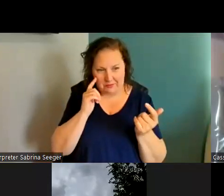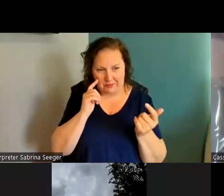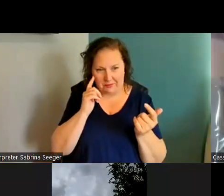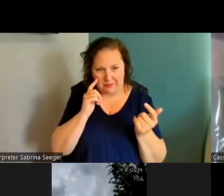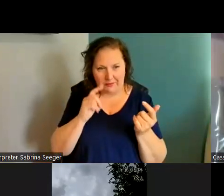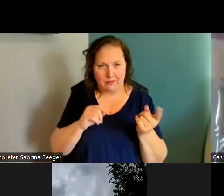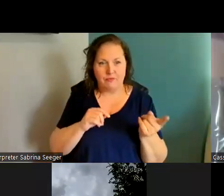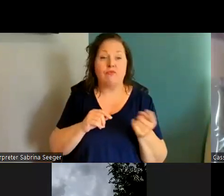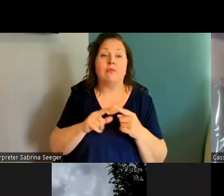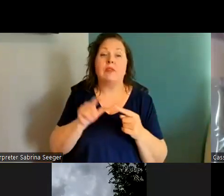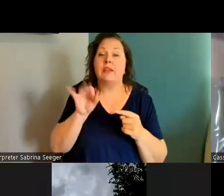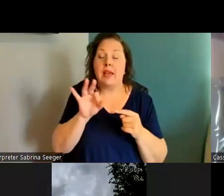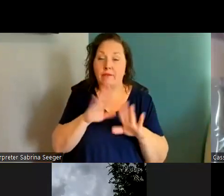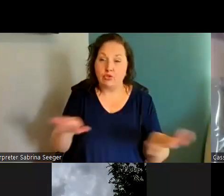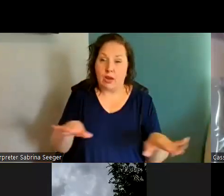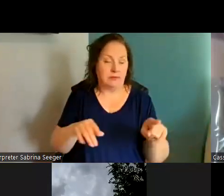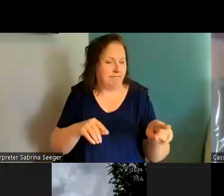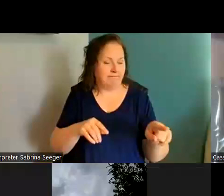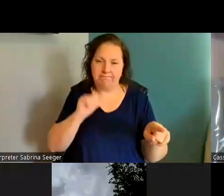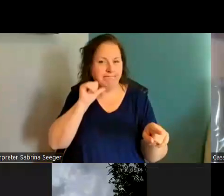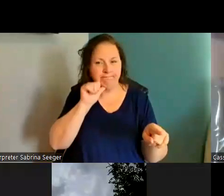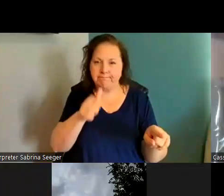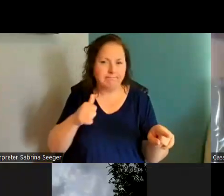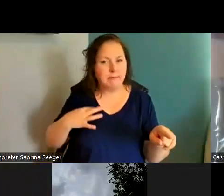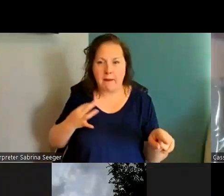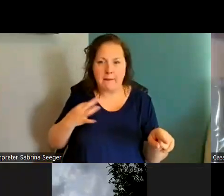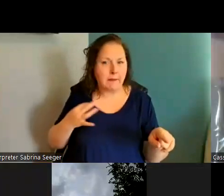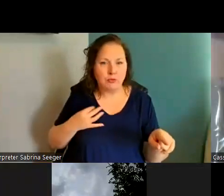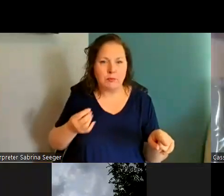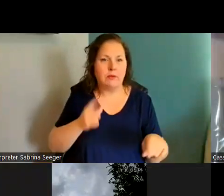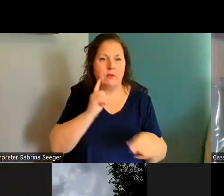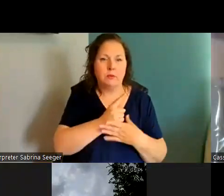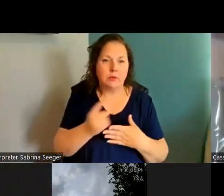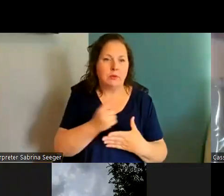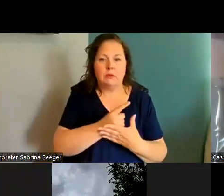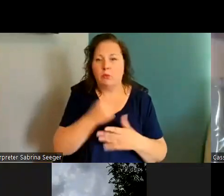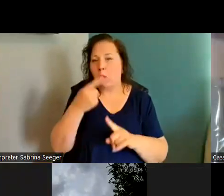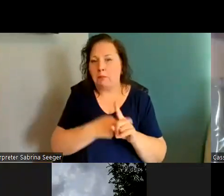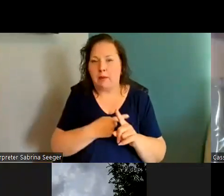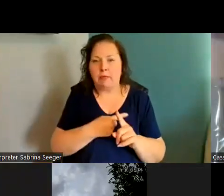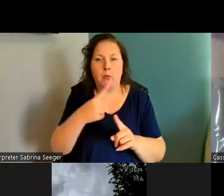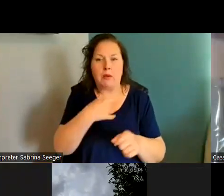If a child was found not eligible, so for a week, a month, a year, prior to July 1st,